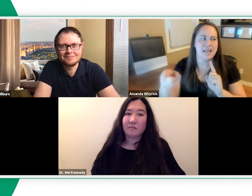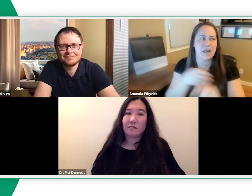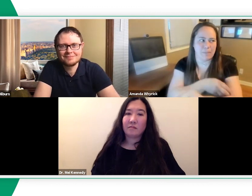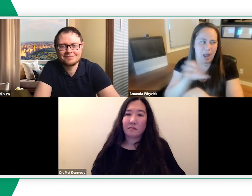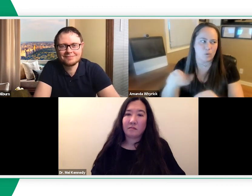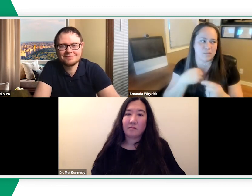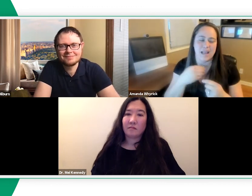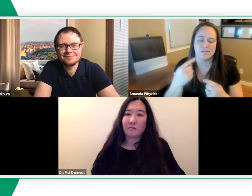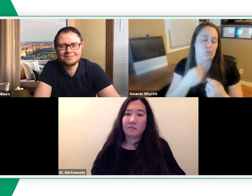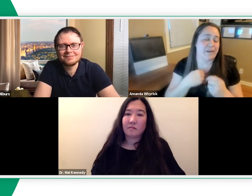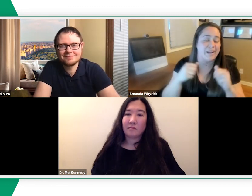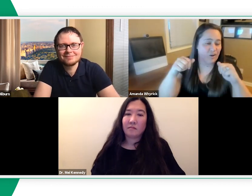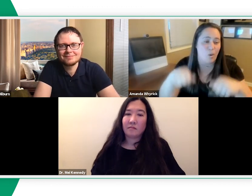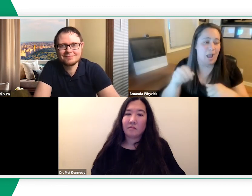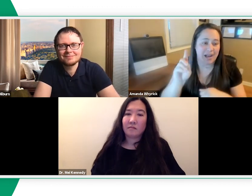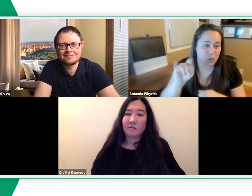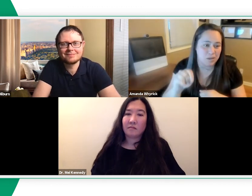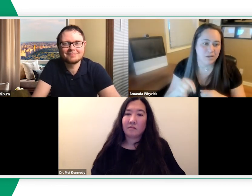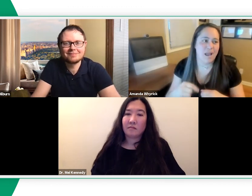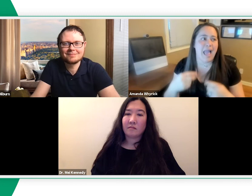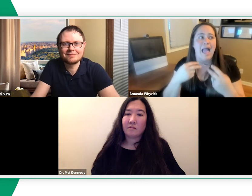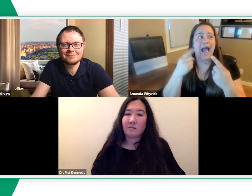he empowered me and told me, you know, I can do it.